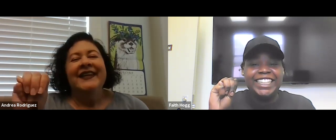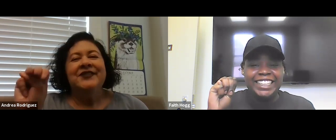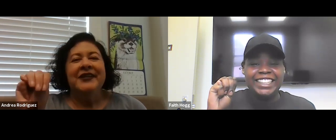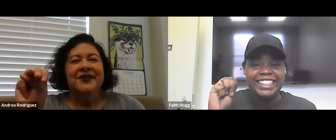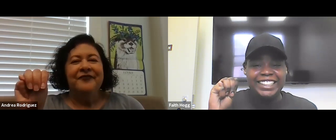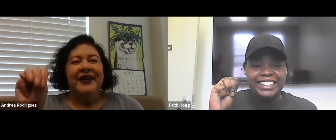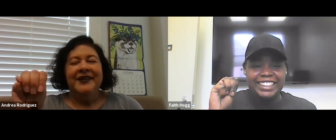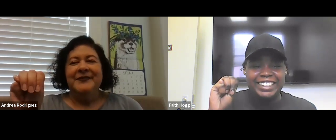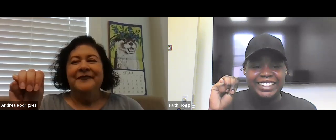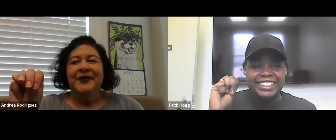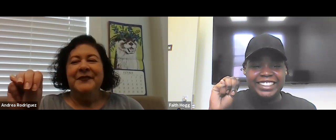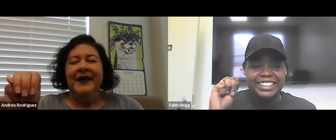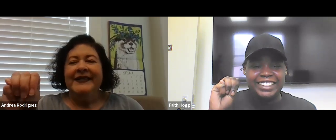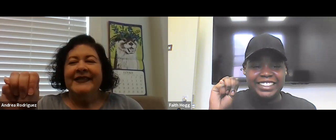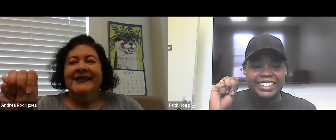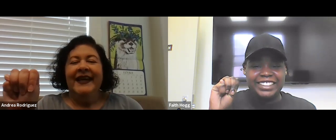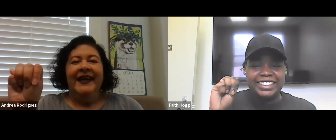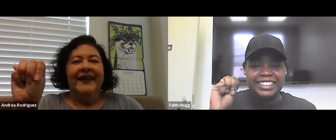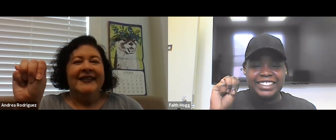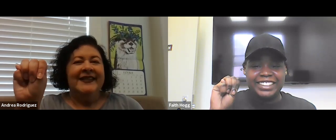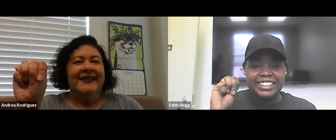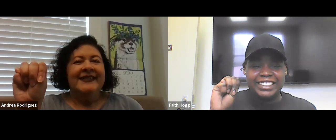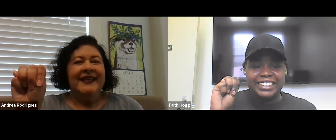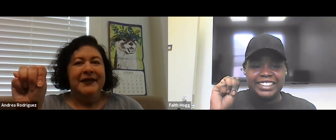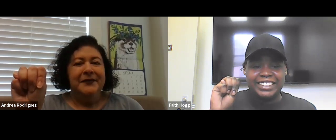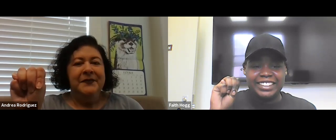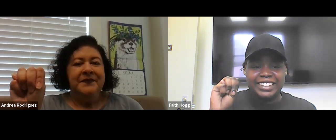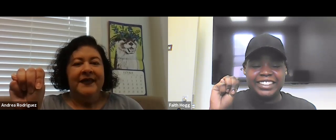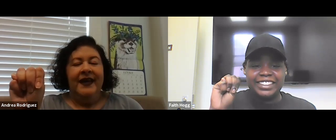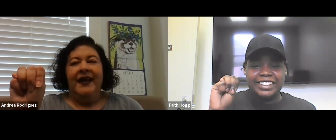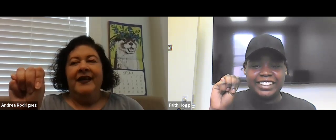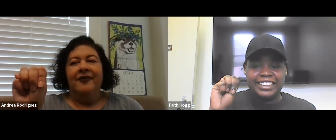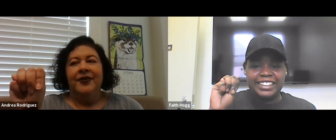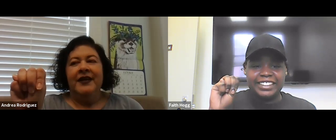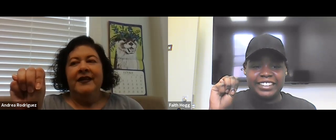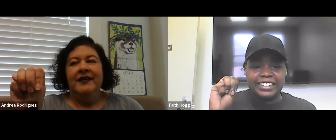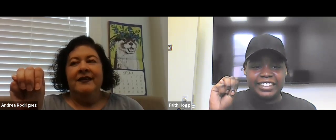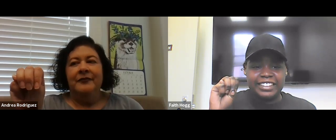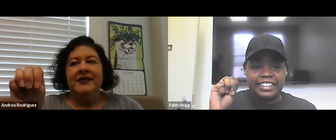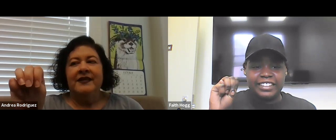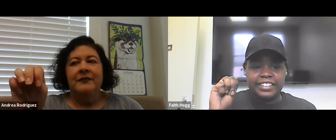Stretch your fingers before you practice. Okay, so this is M. And now for N, we're just going to